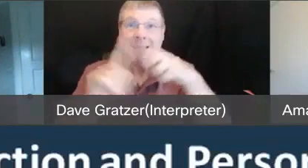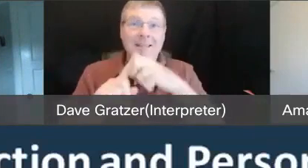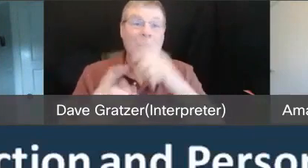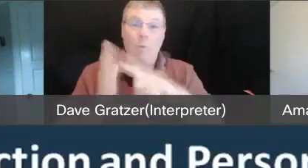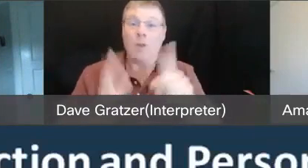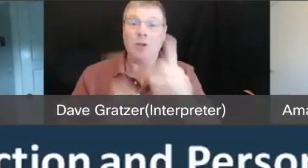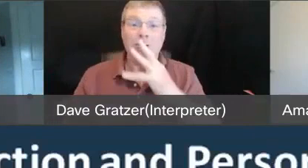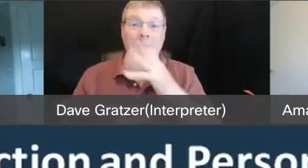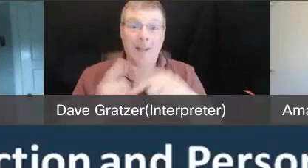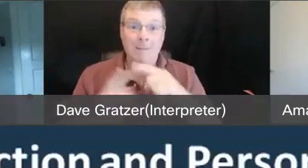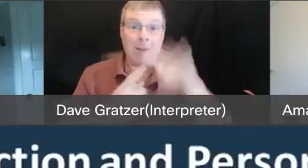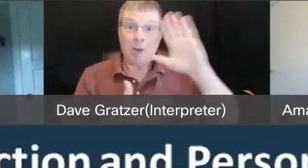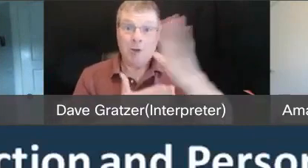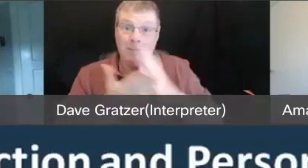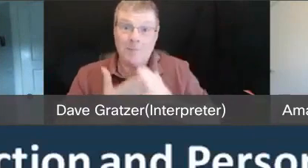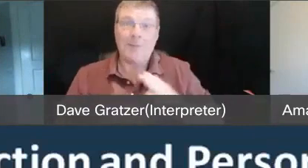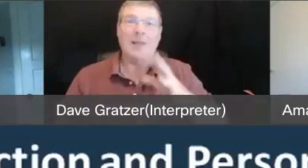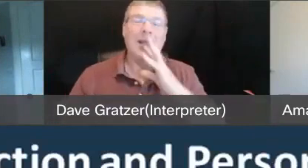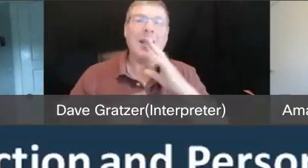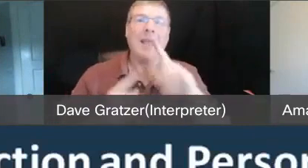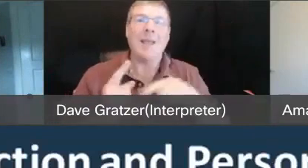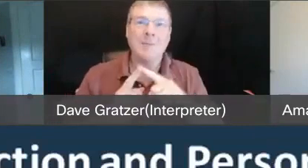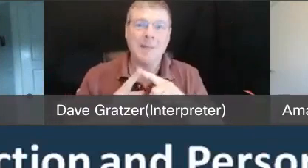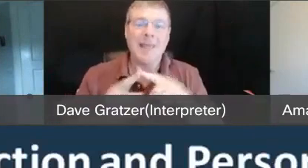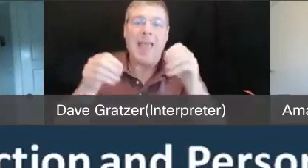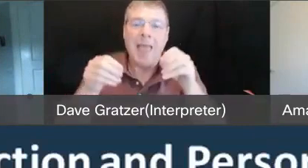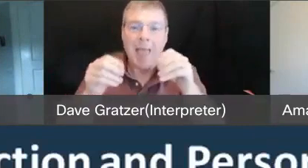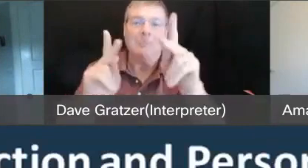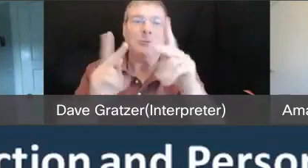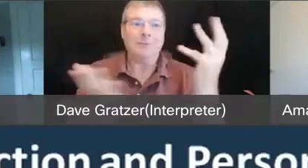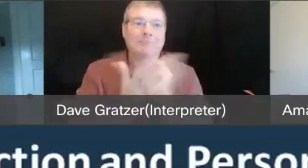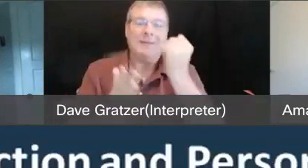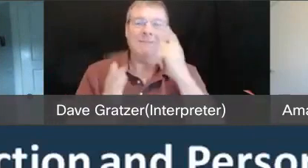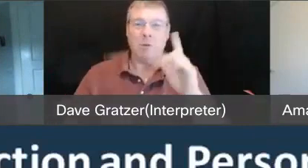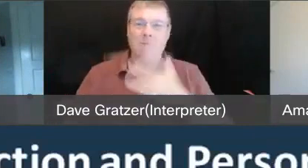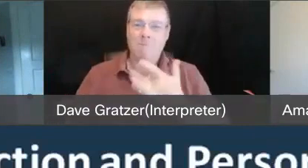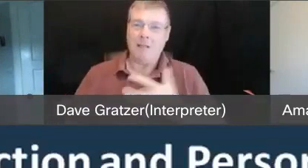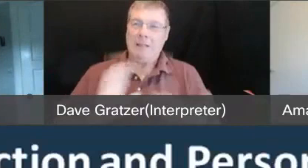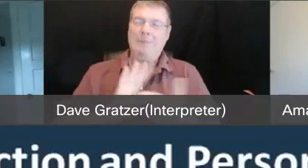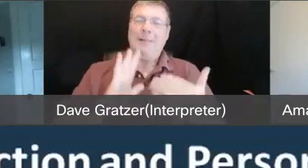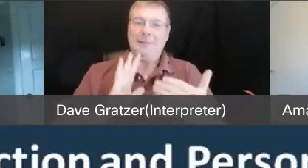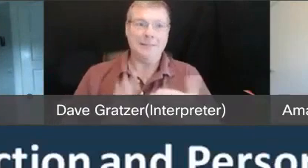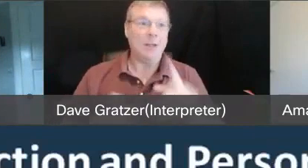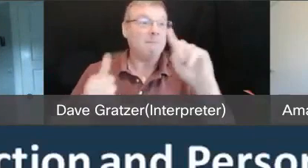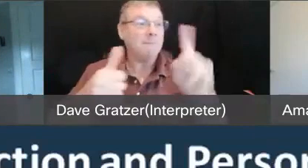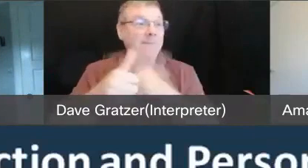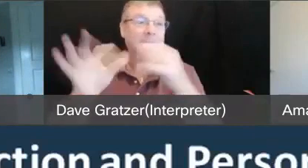in her portion in the introducing opportunities for implicit bias. So one of the first sentences in this sample introduction